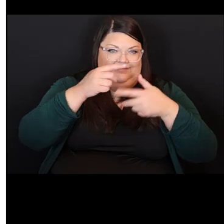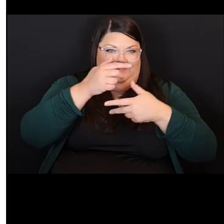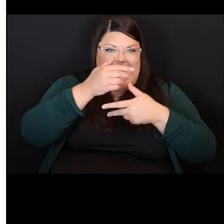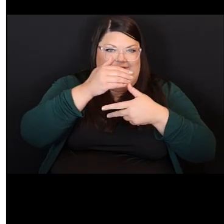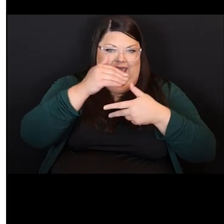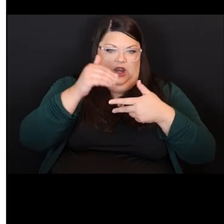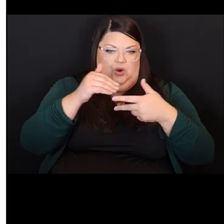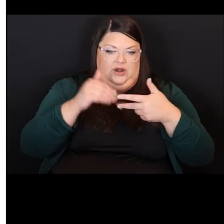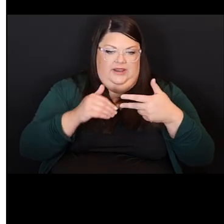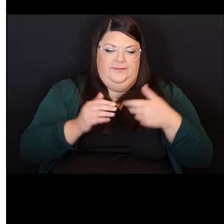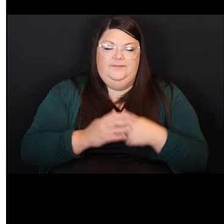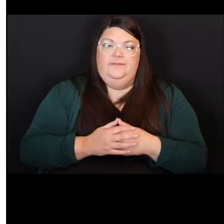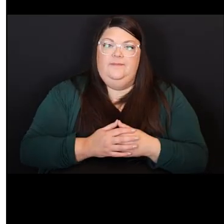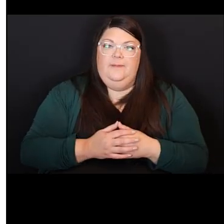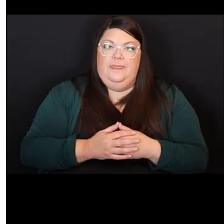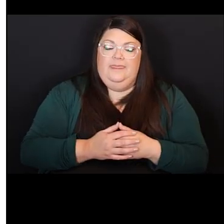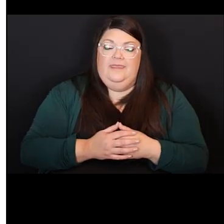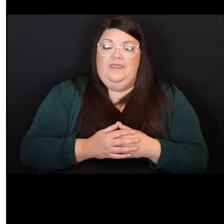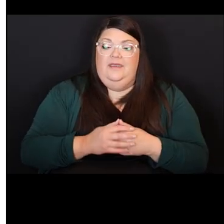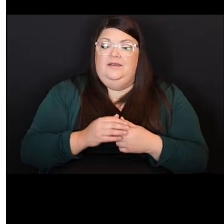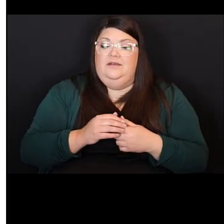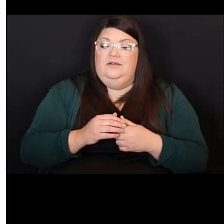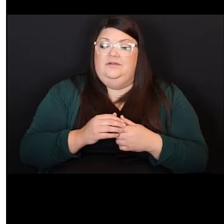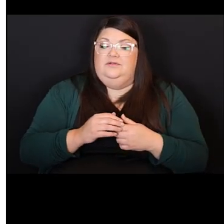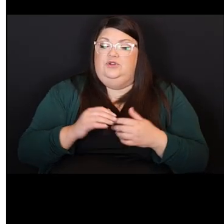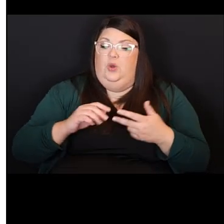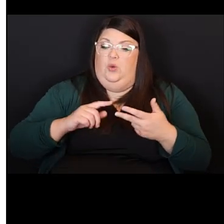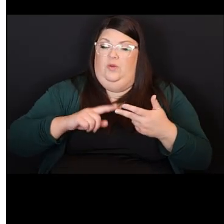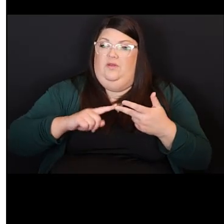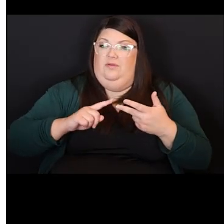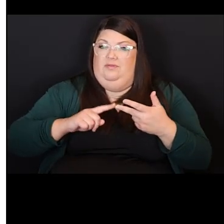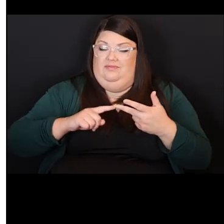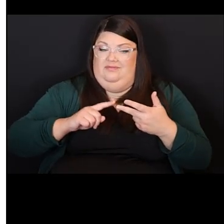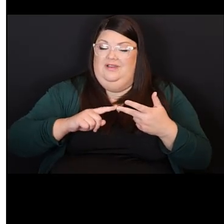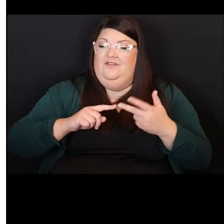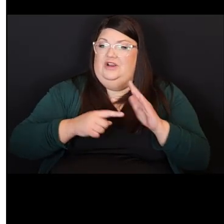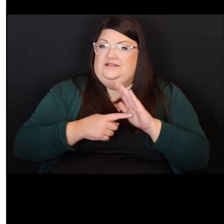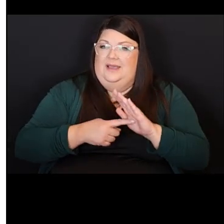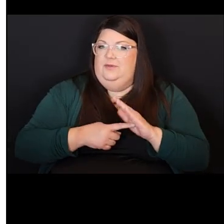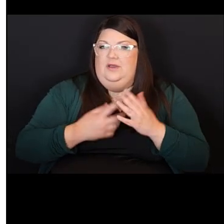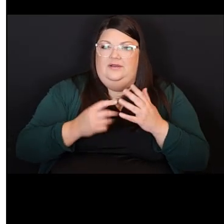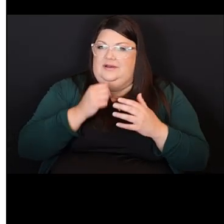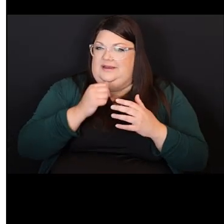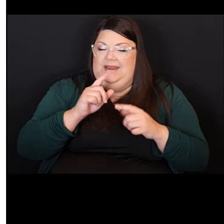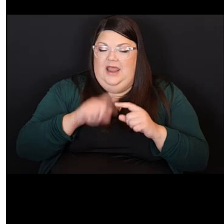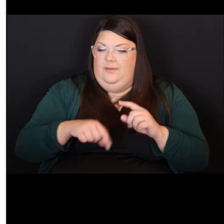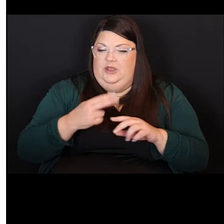For example, an unrestricted or de minimis indirect cost rate may not be used on